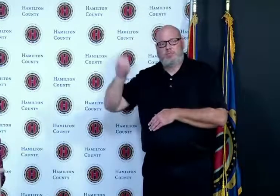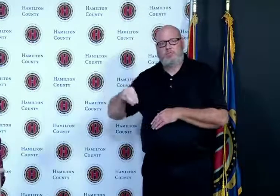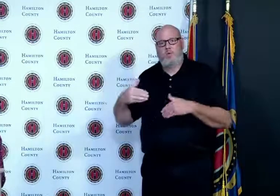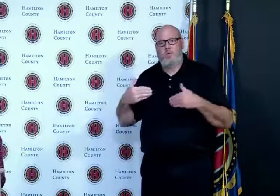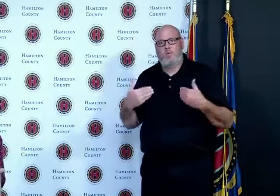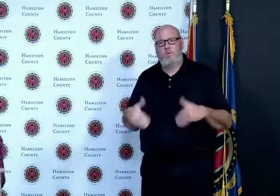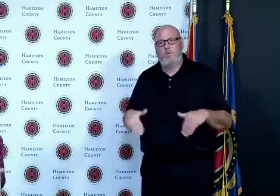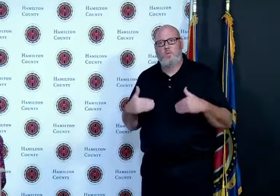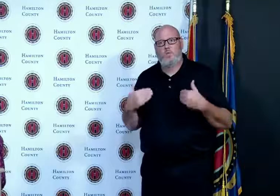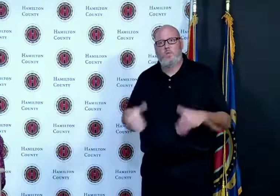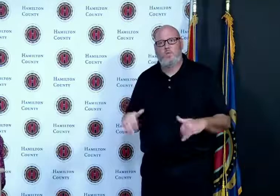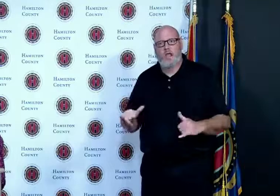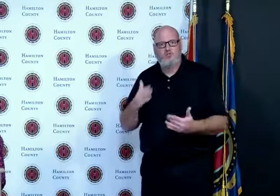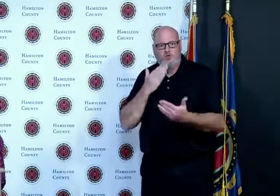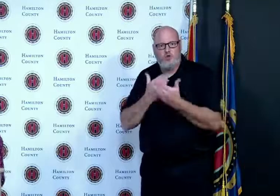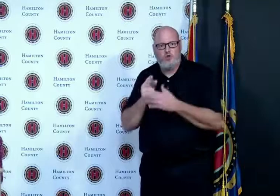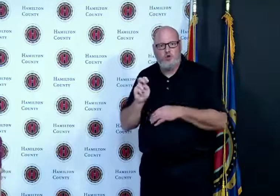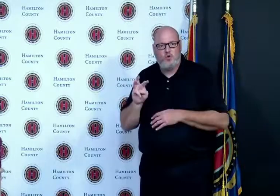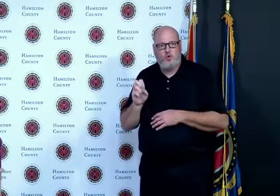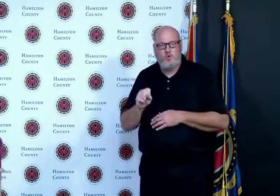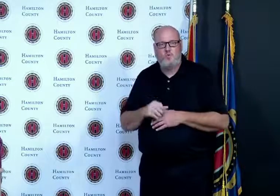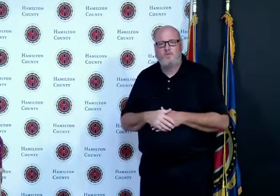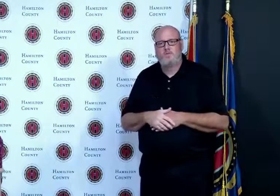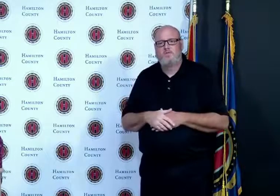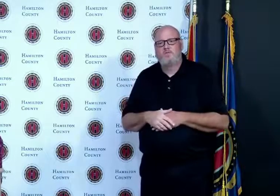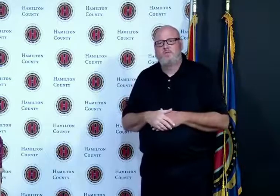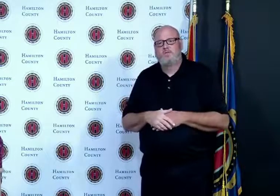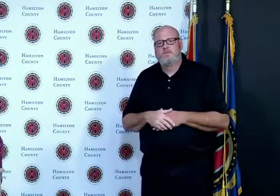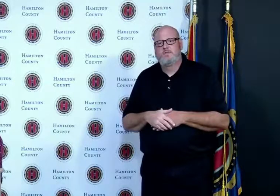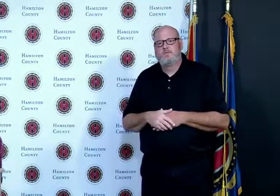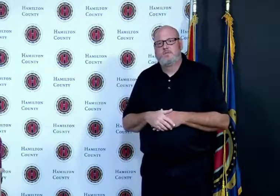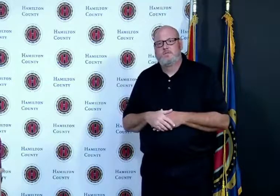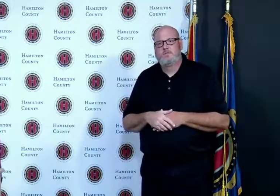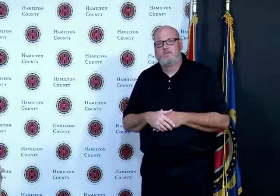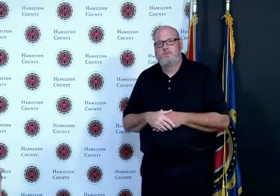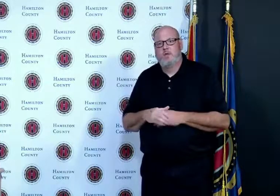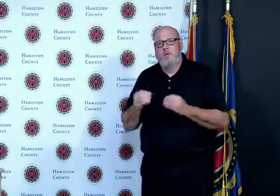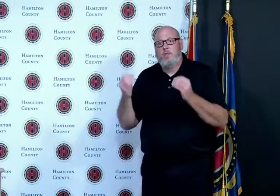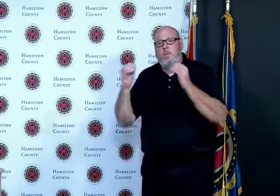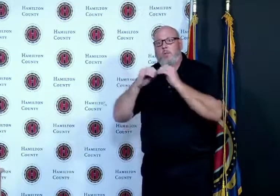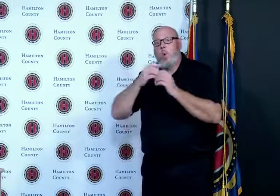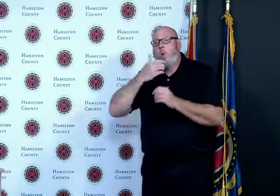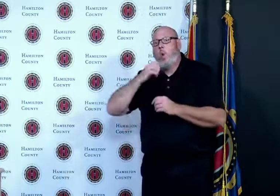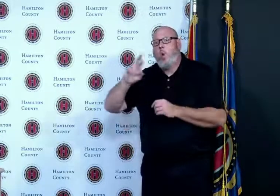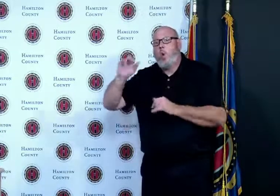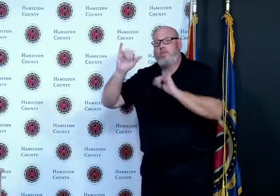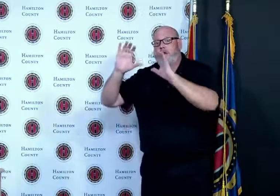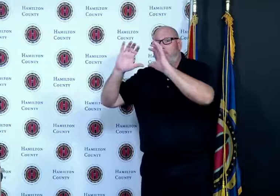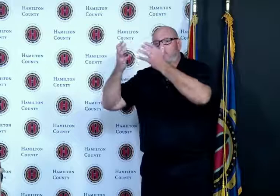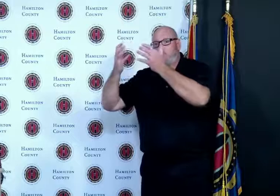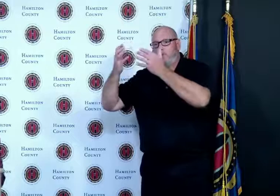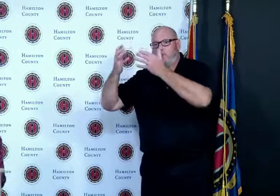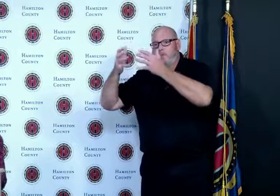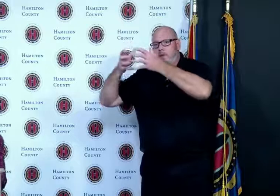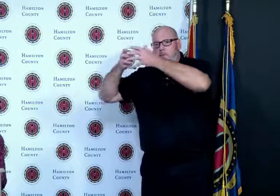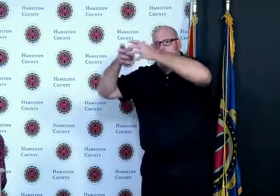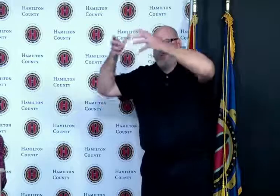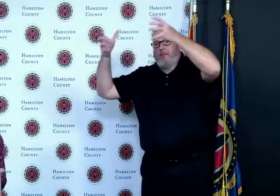those in the very the very upper age groups are also in the 70s right so yeah upper 70s so